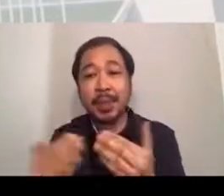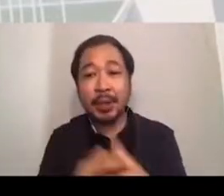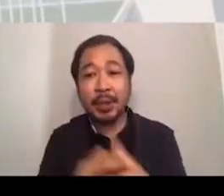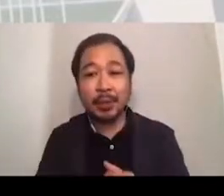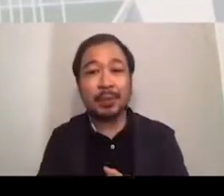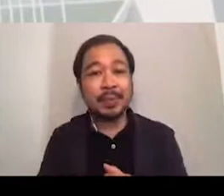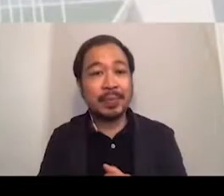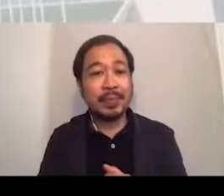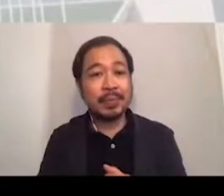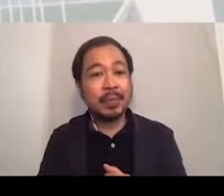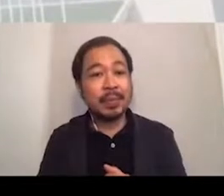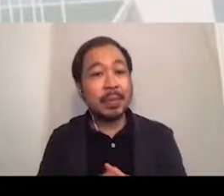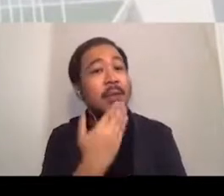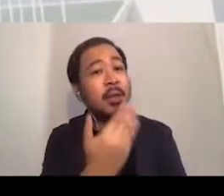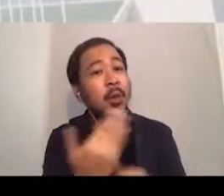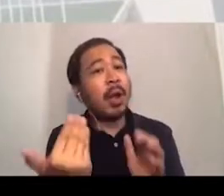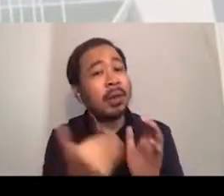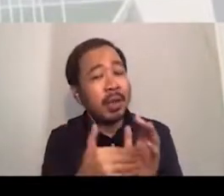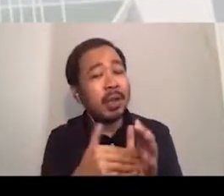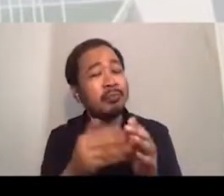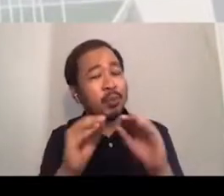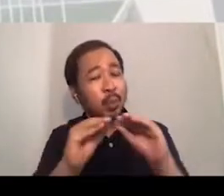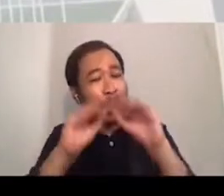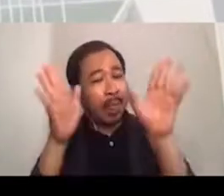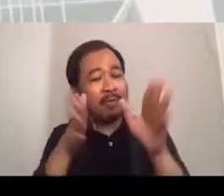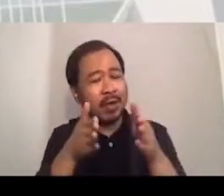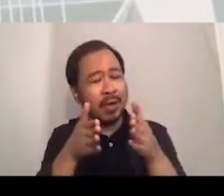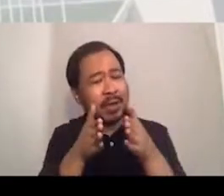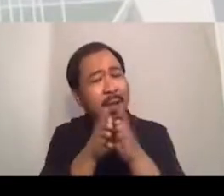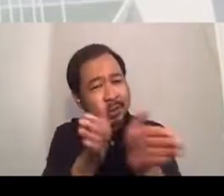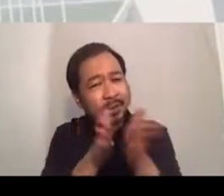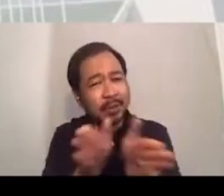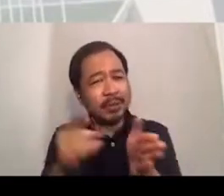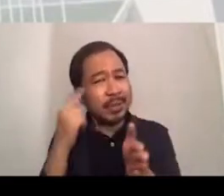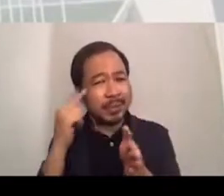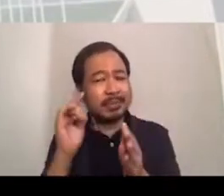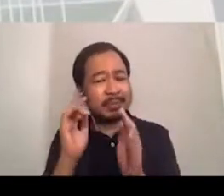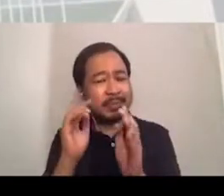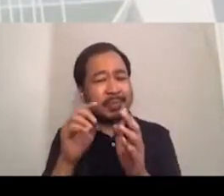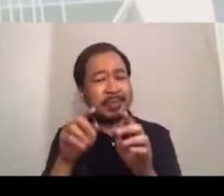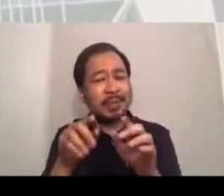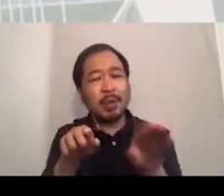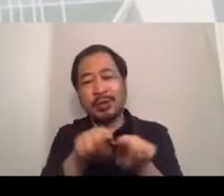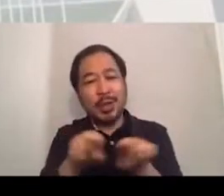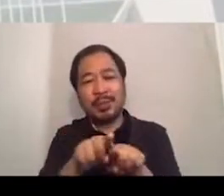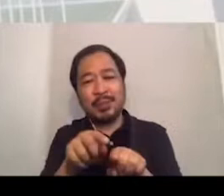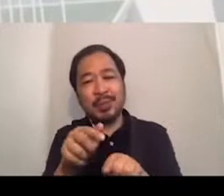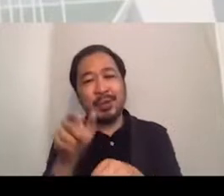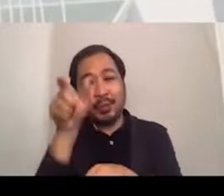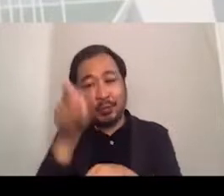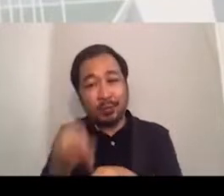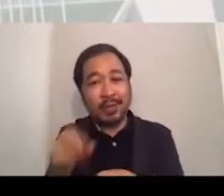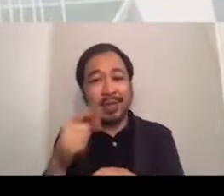the psychological impacts of this are being felt, including by persons with disabilities.